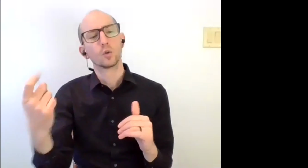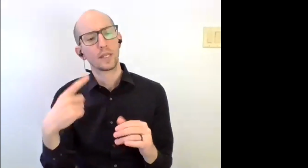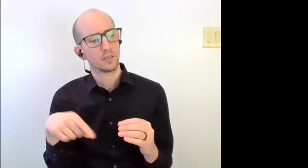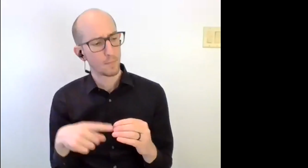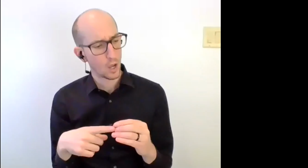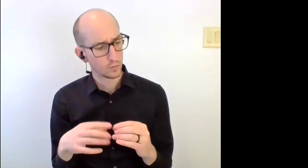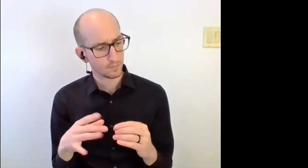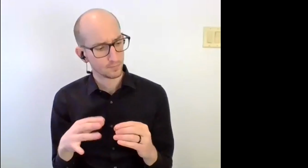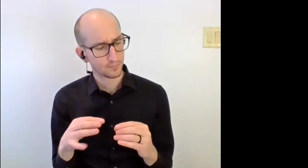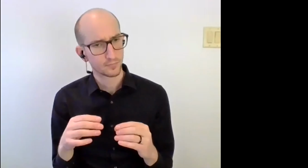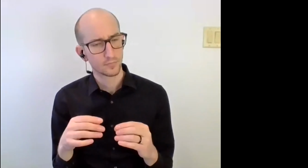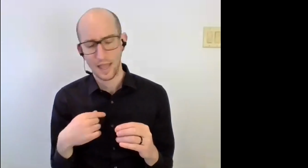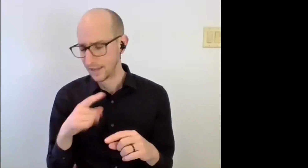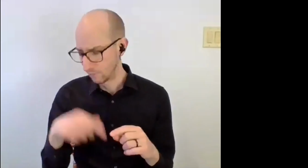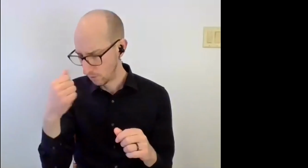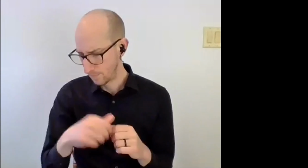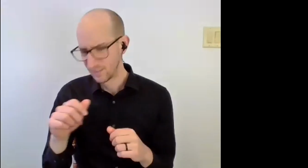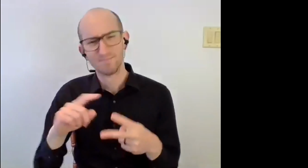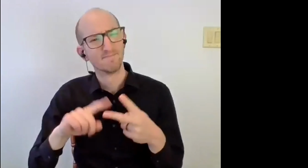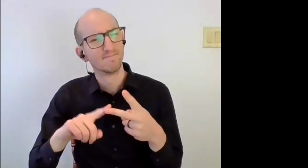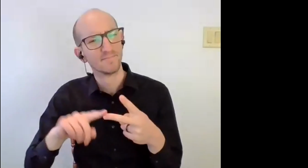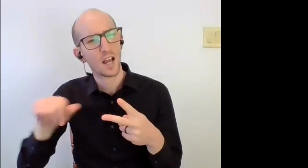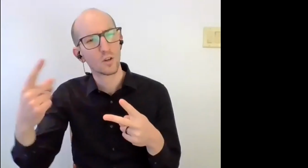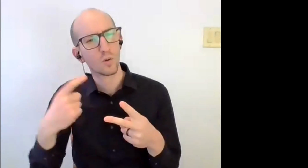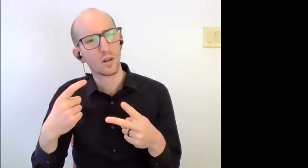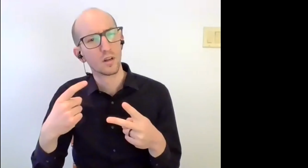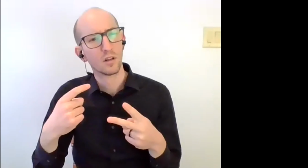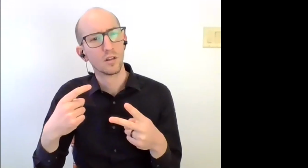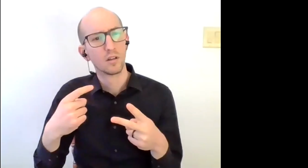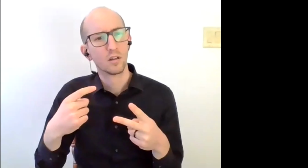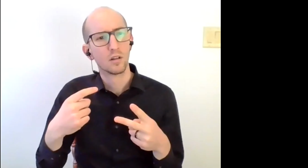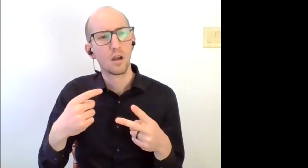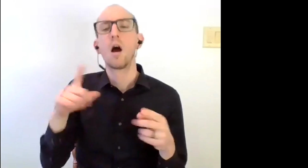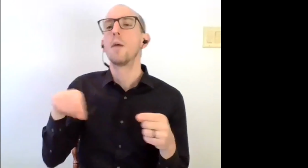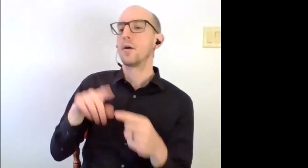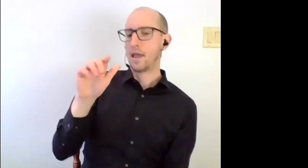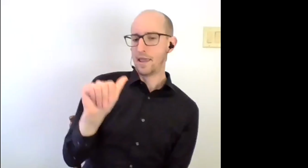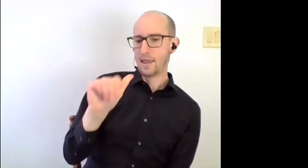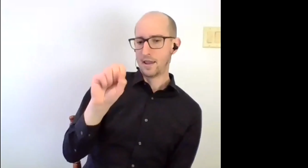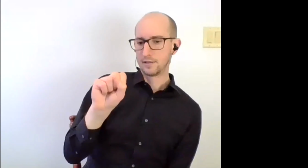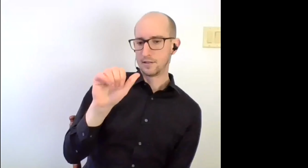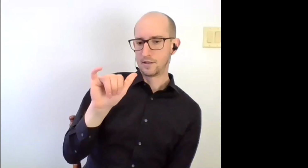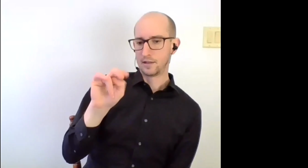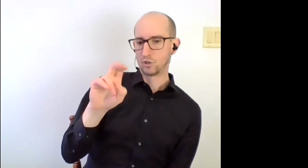work with your union about that question. In terms of, there was another question about, I can't remember what